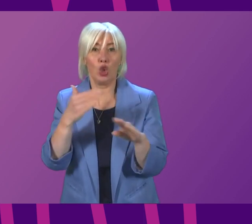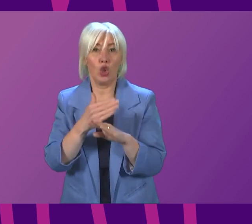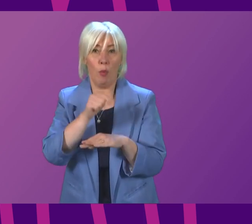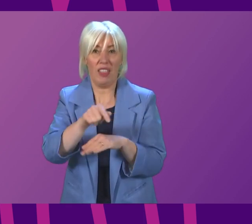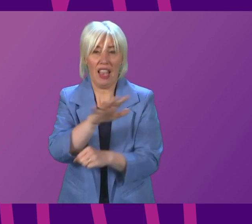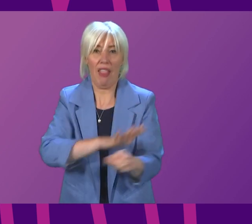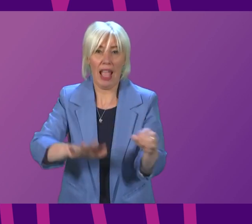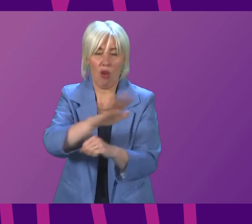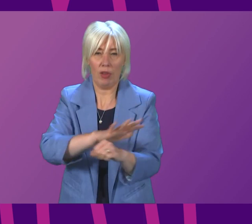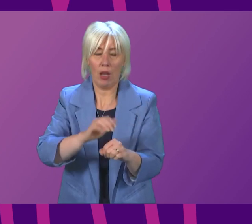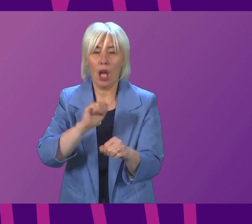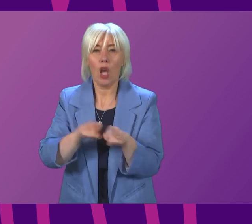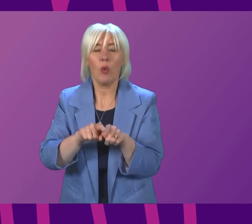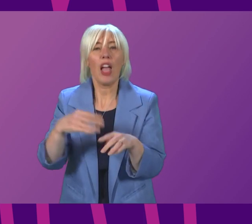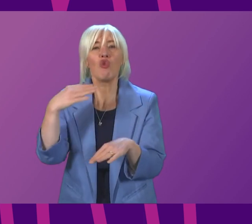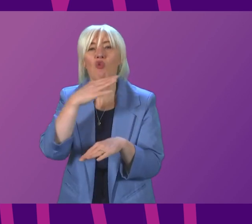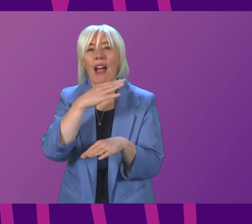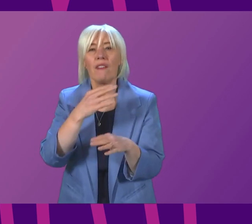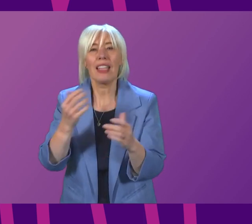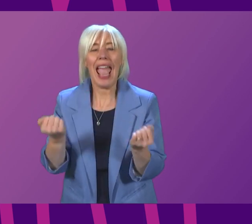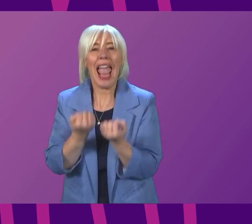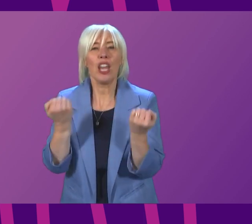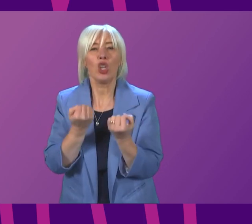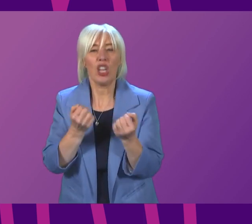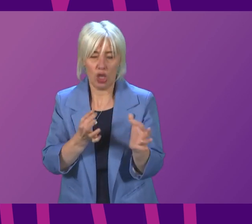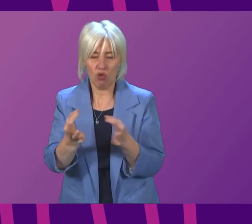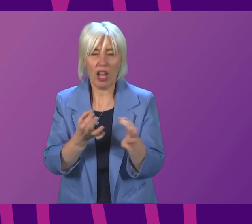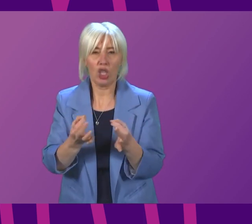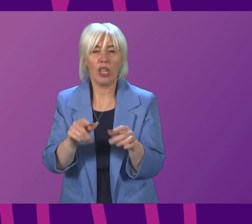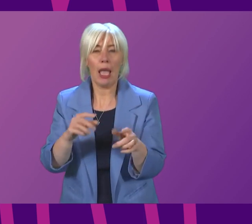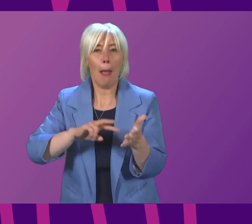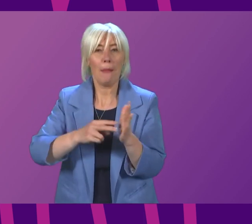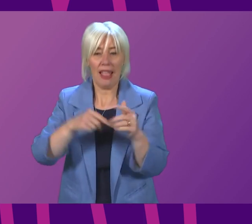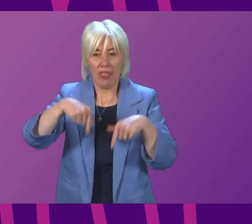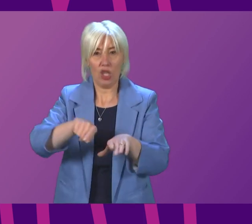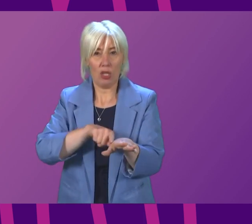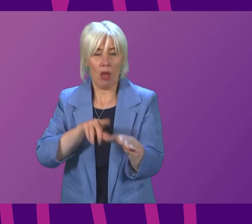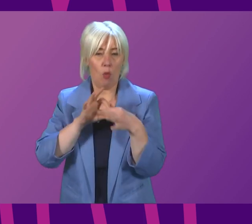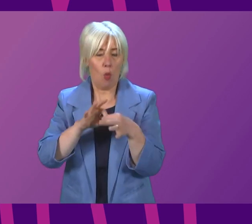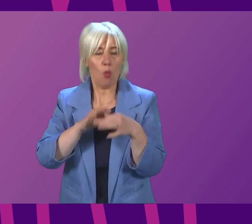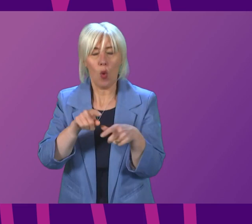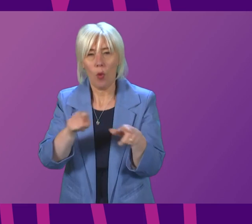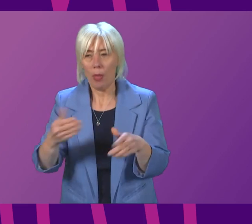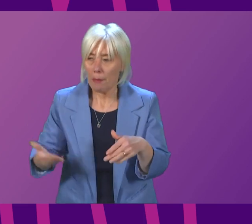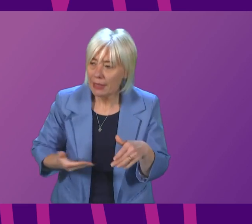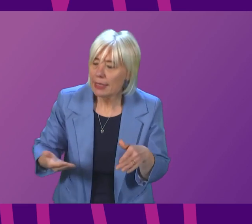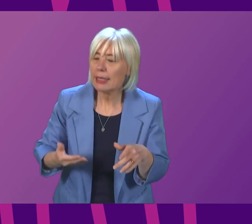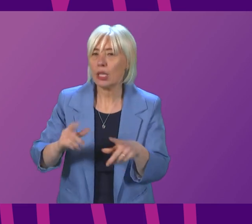We will also publish a draft energy strategy and just transition plan this year, which will set out how we will work with businesses, trade unions and communities, to manage the